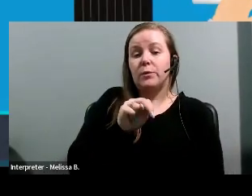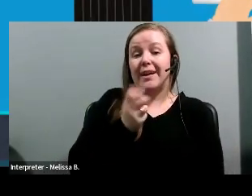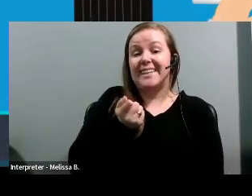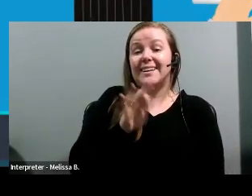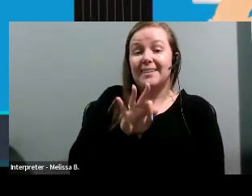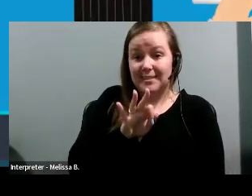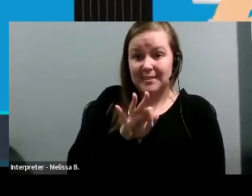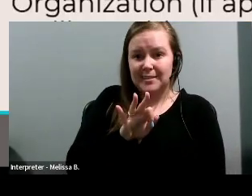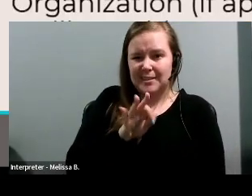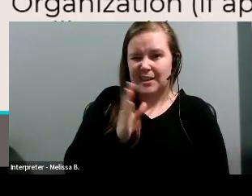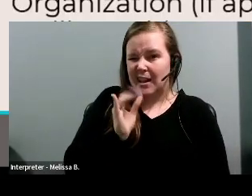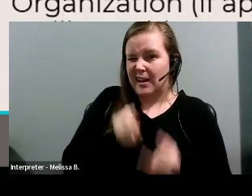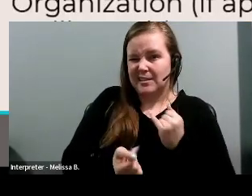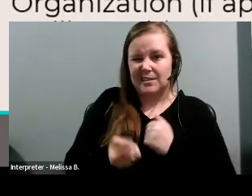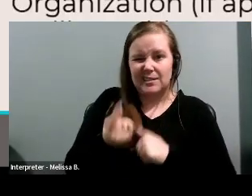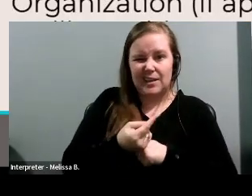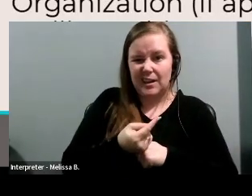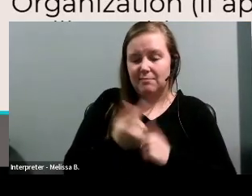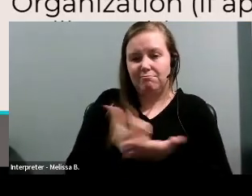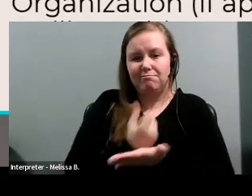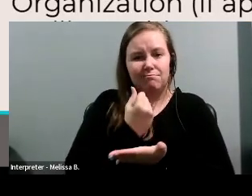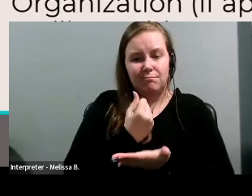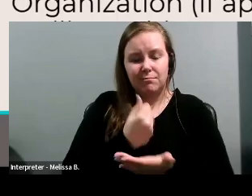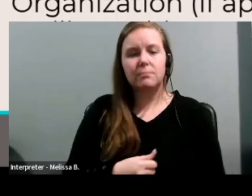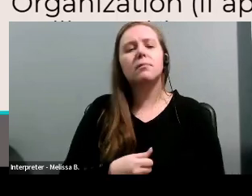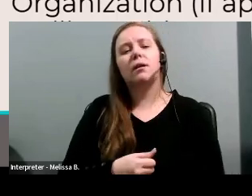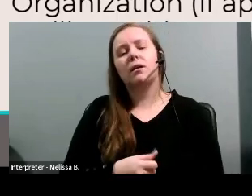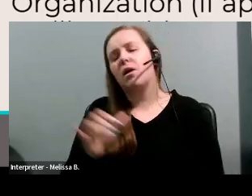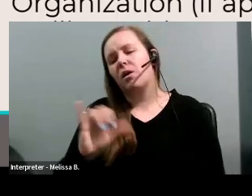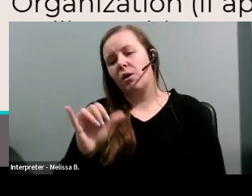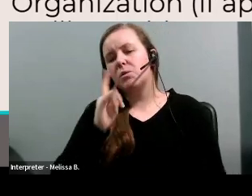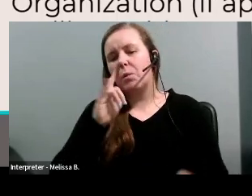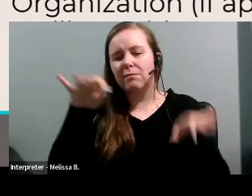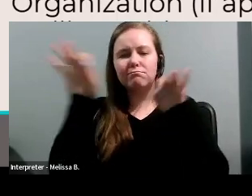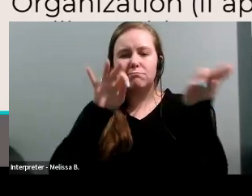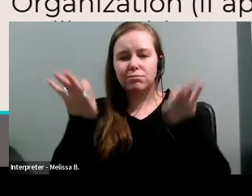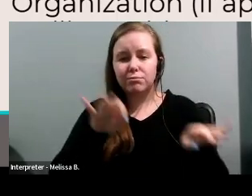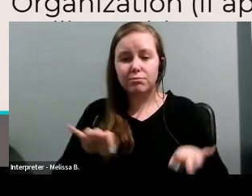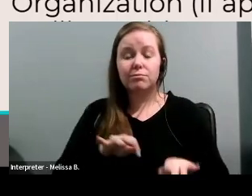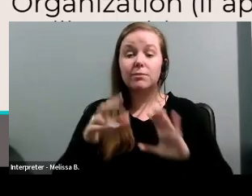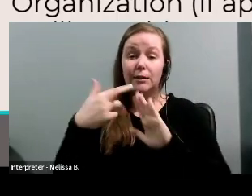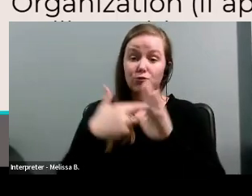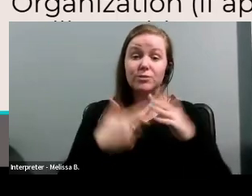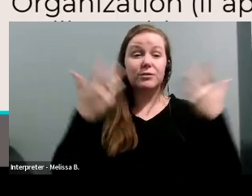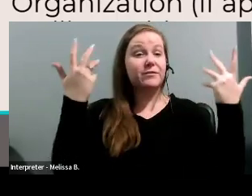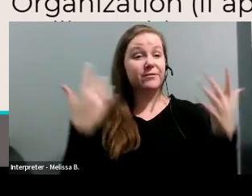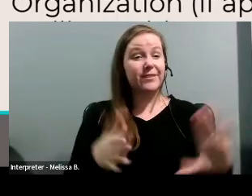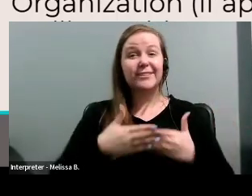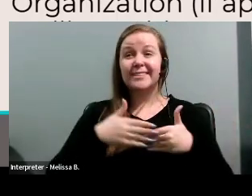Shannon Spencer (she/her): So… and you will be given instructions on… once you register, on how to…